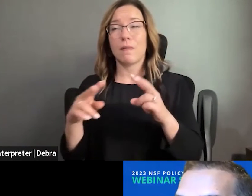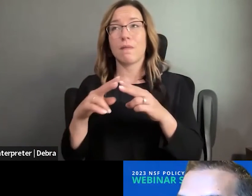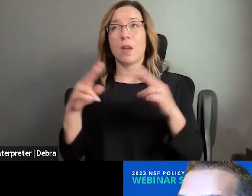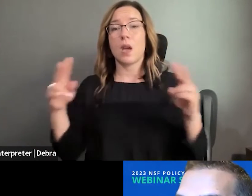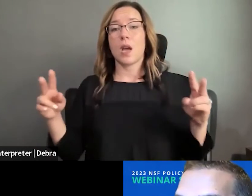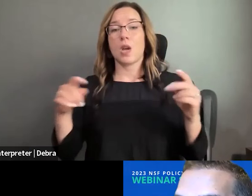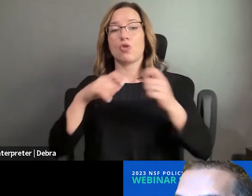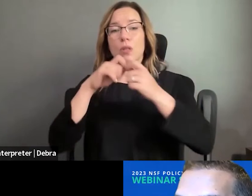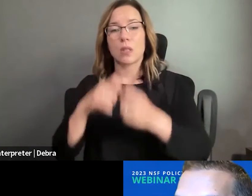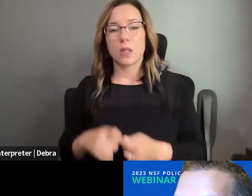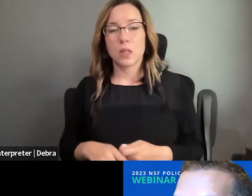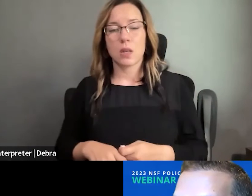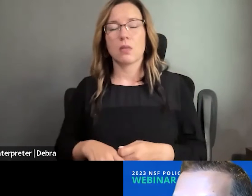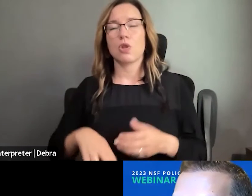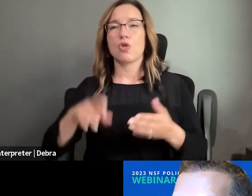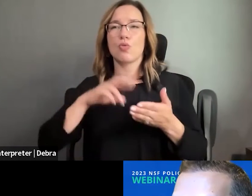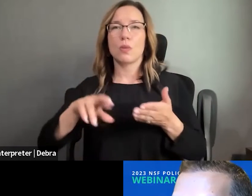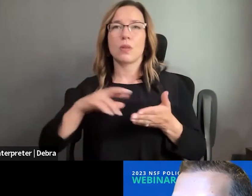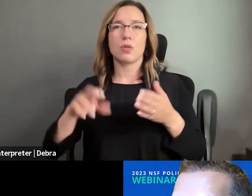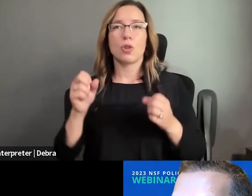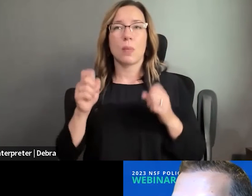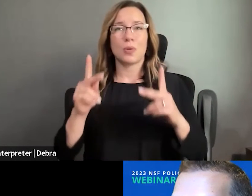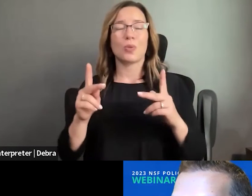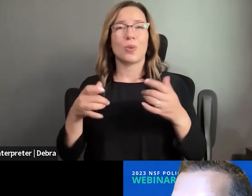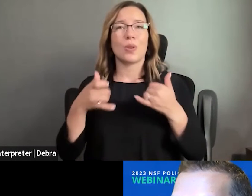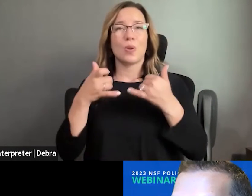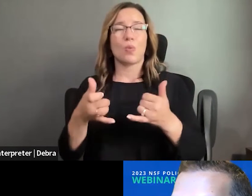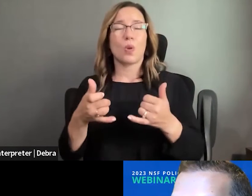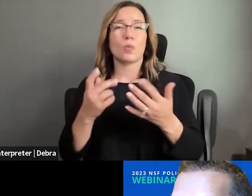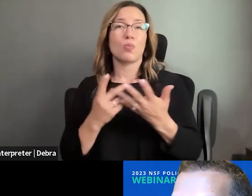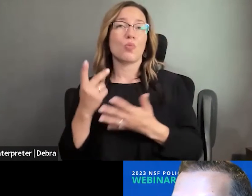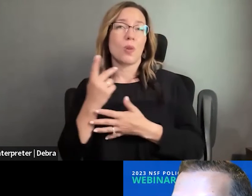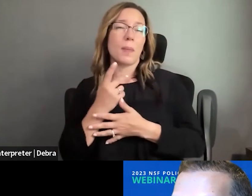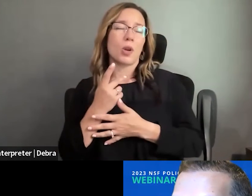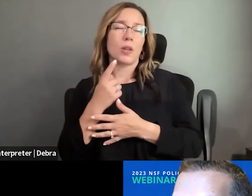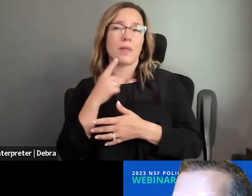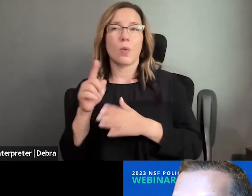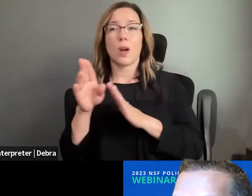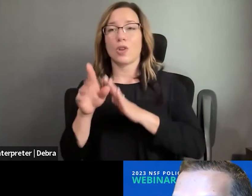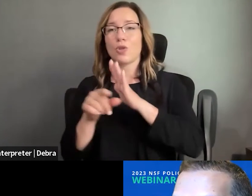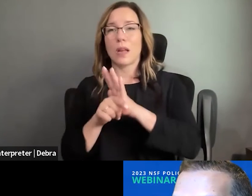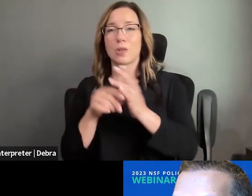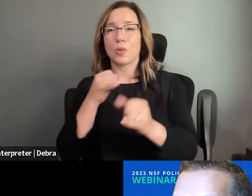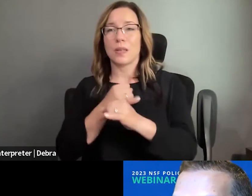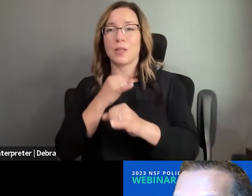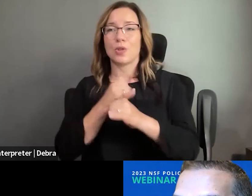The research opportunity awards for primarily undergraduate institutions has